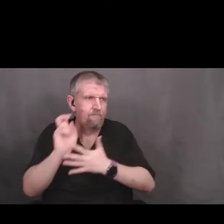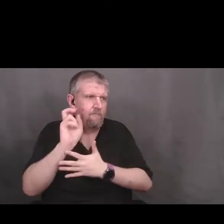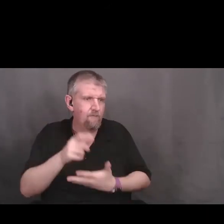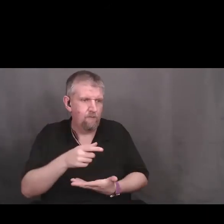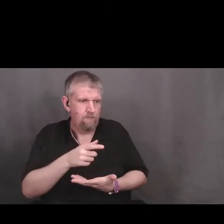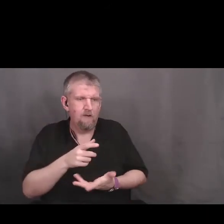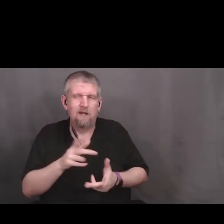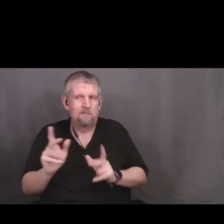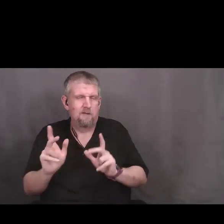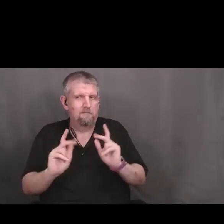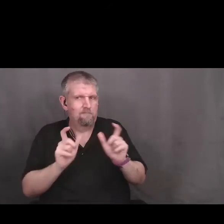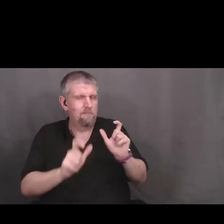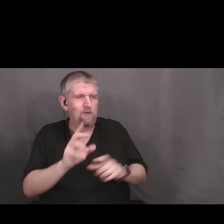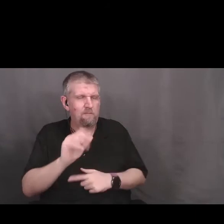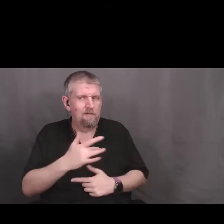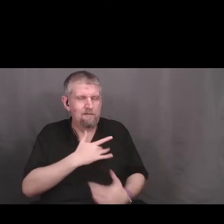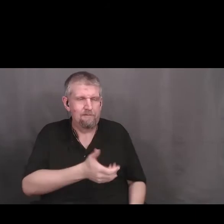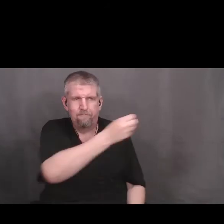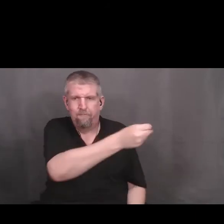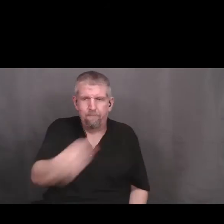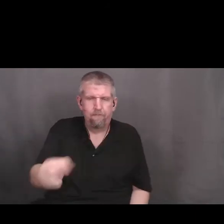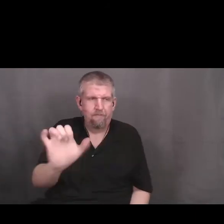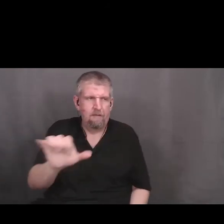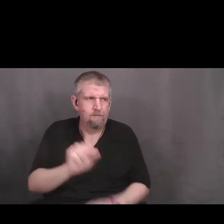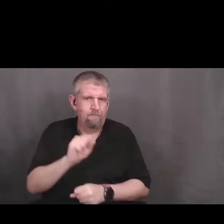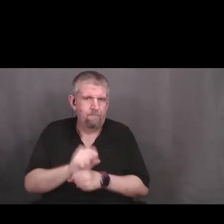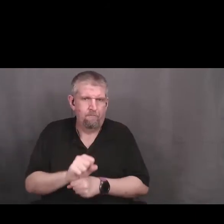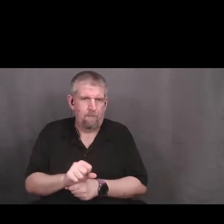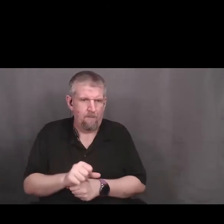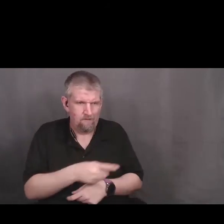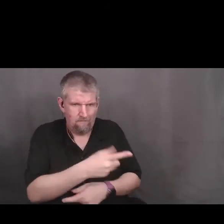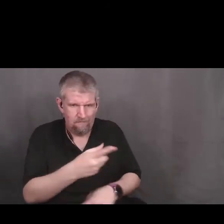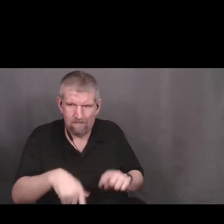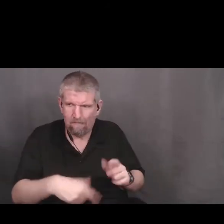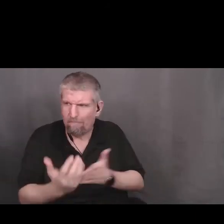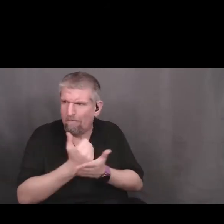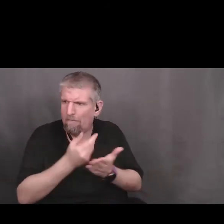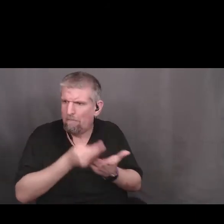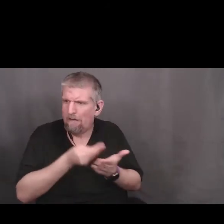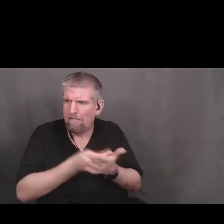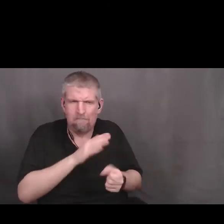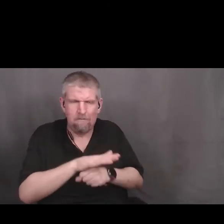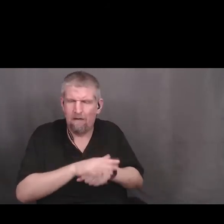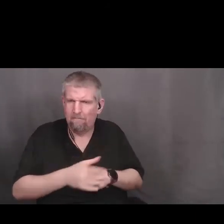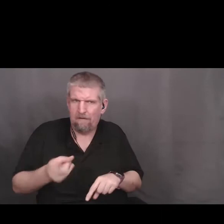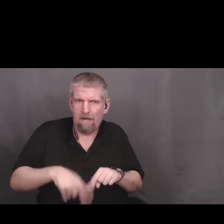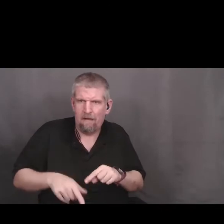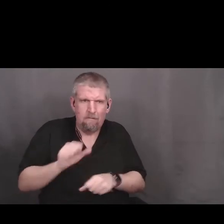the ability to be able to earn enough money to be able to survive.